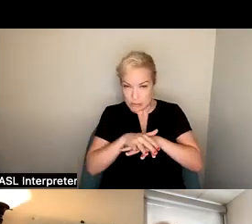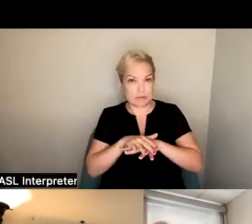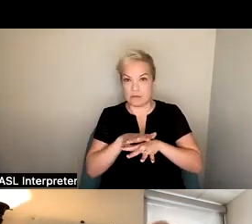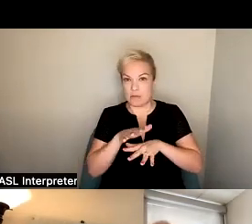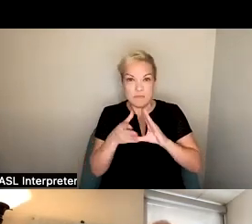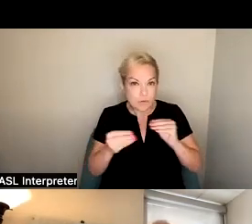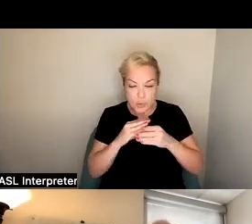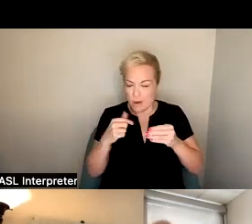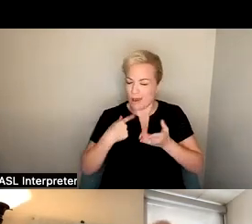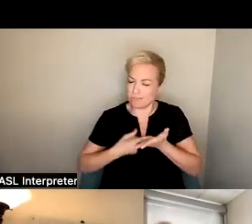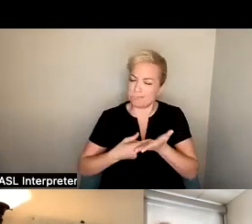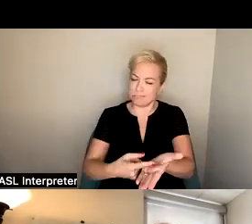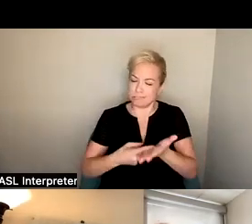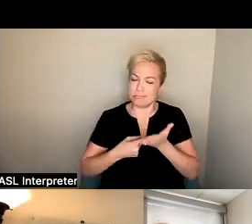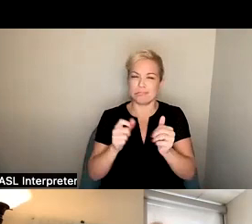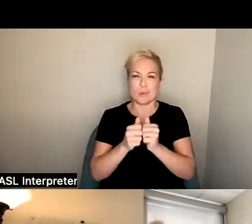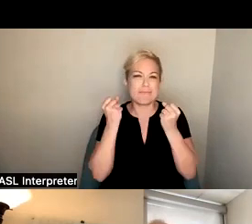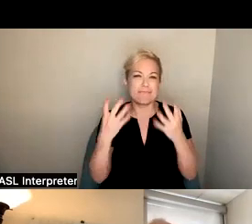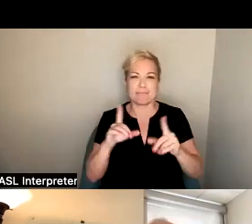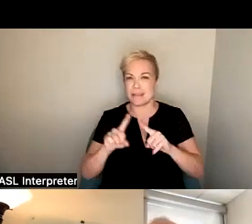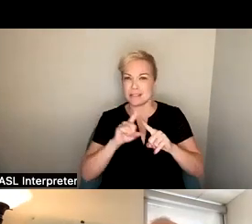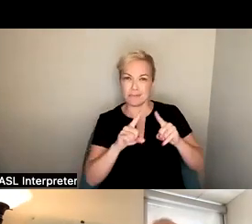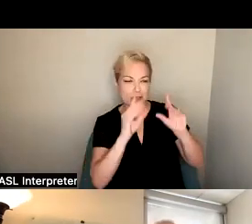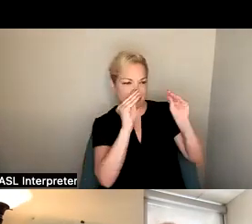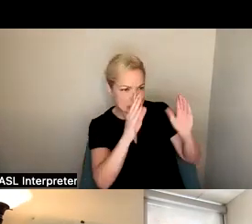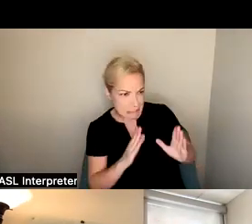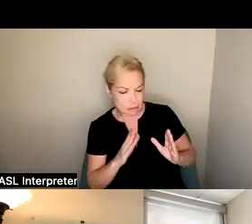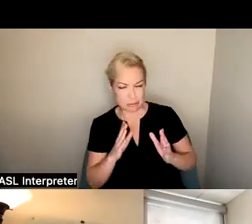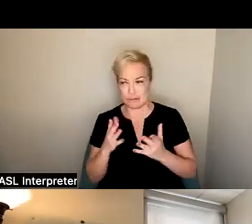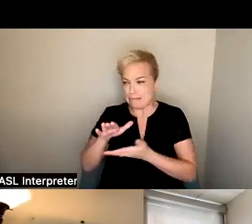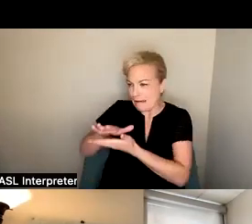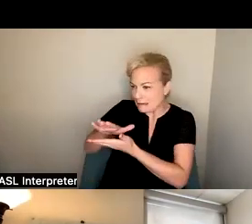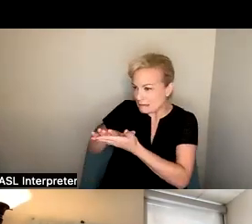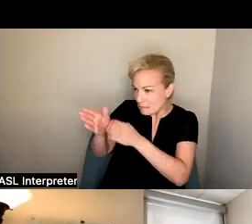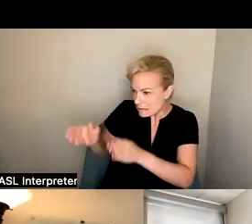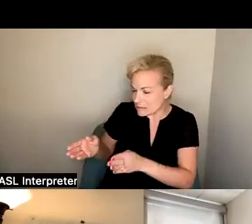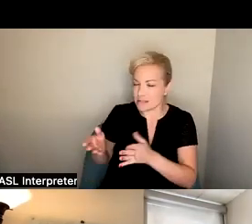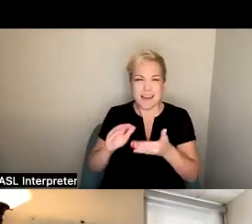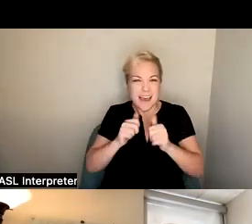with other academics about how we better interpret this story. So in the field of Indigenous studies